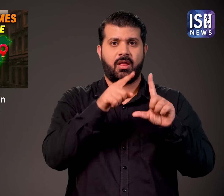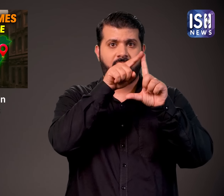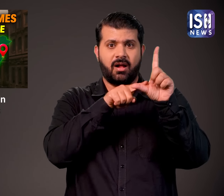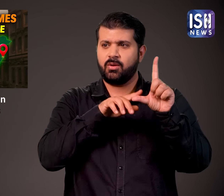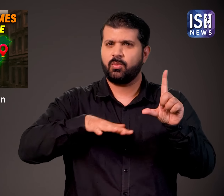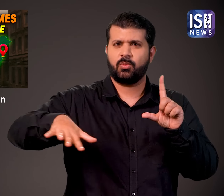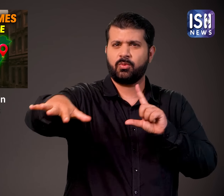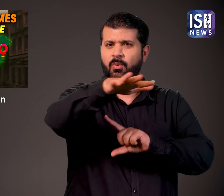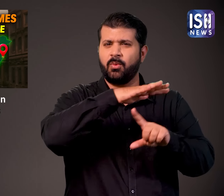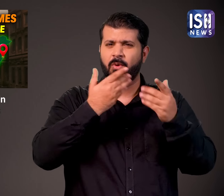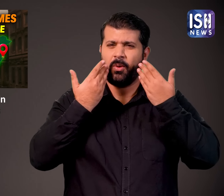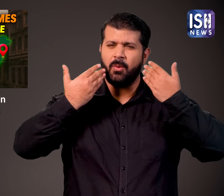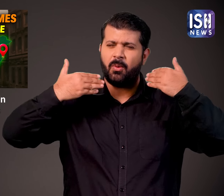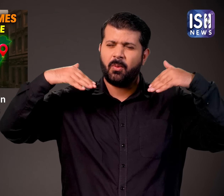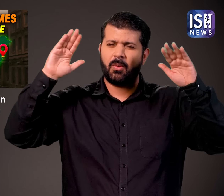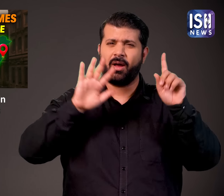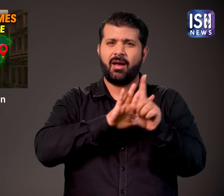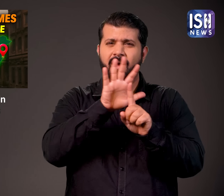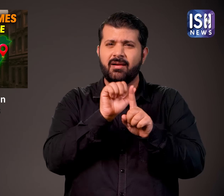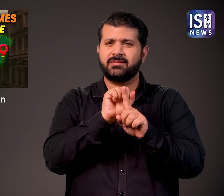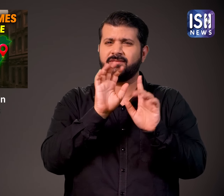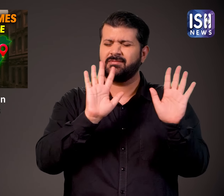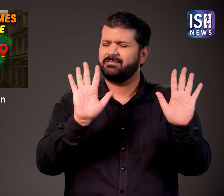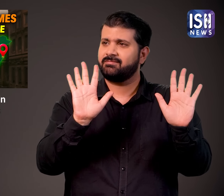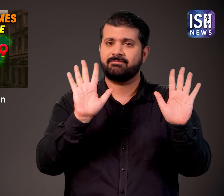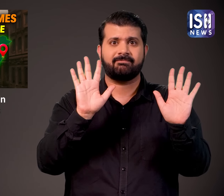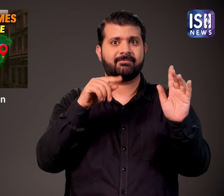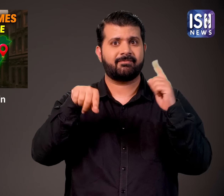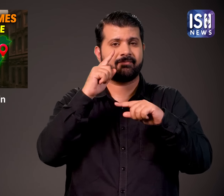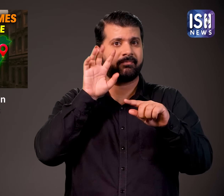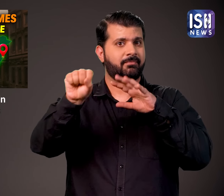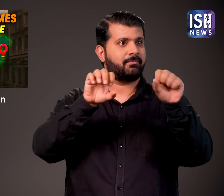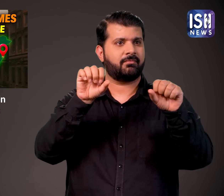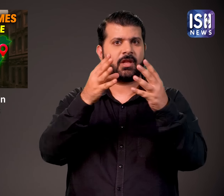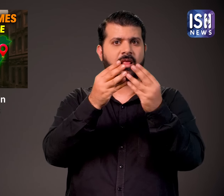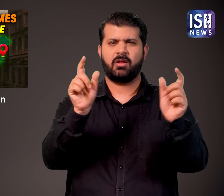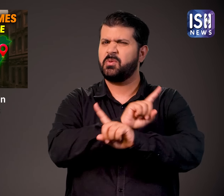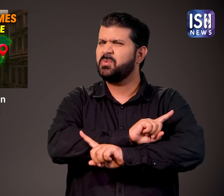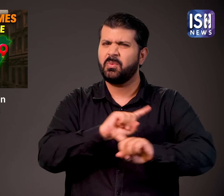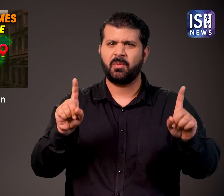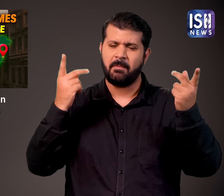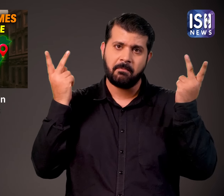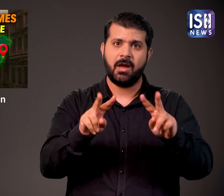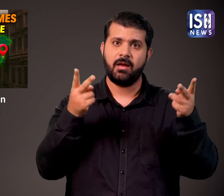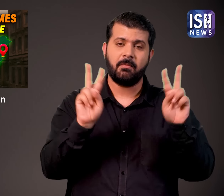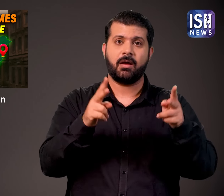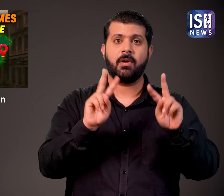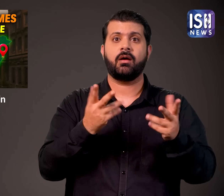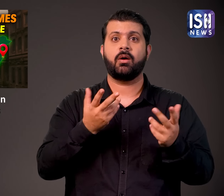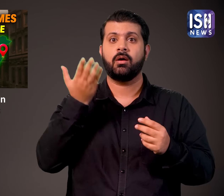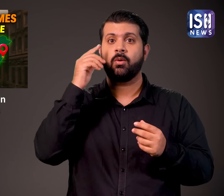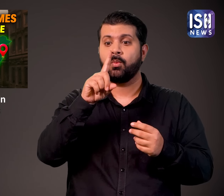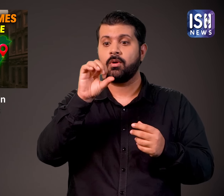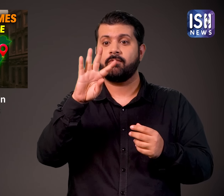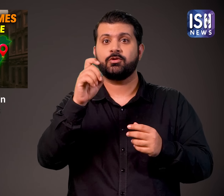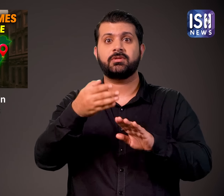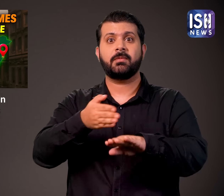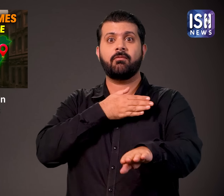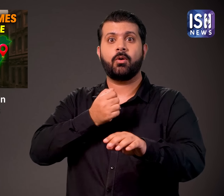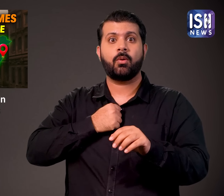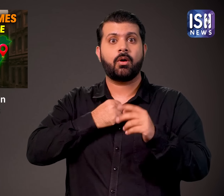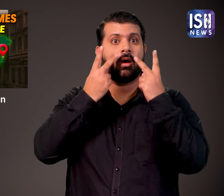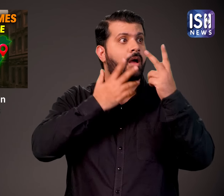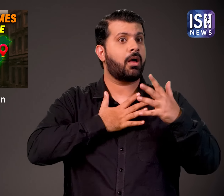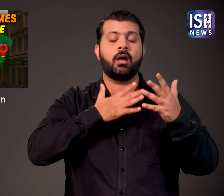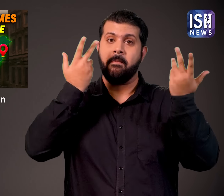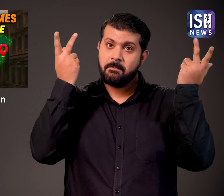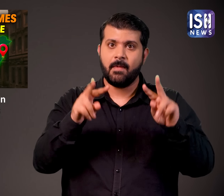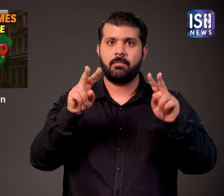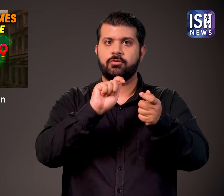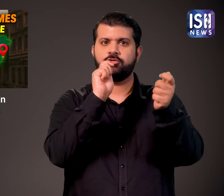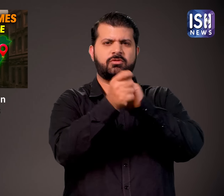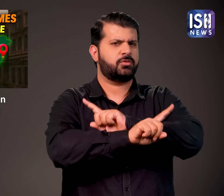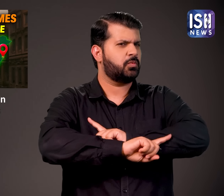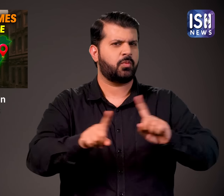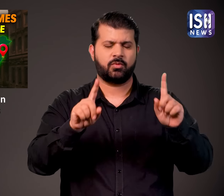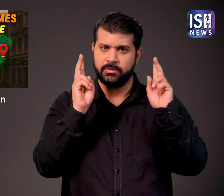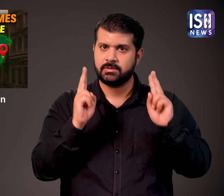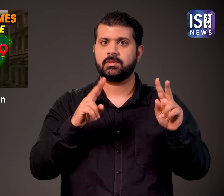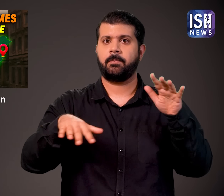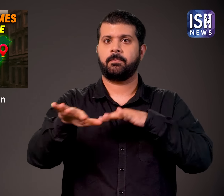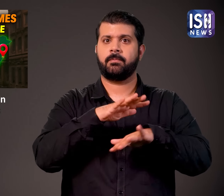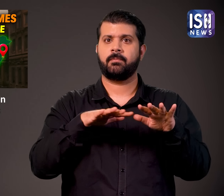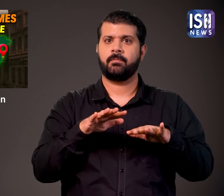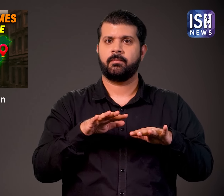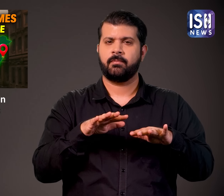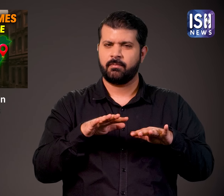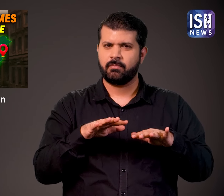The aim is to bring back Lahore’s old cultural and historical identity from before the partition of India and Pakistan in 1947.